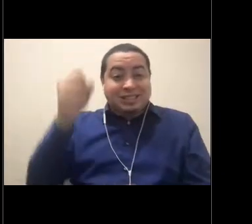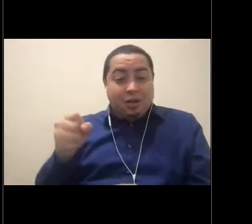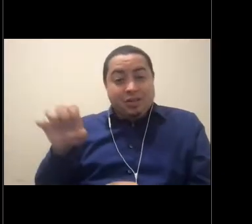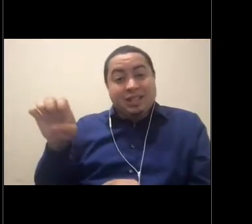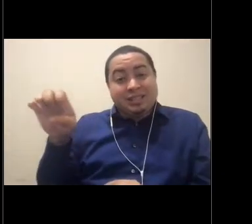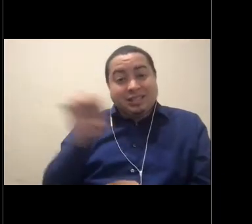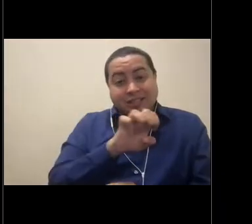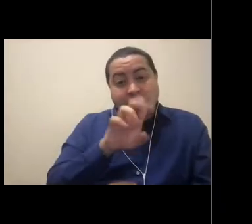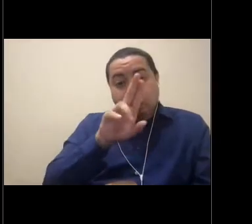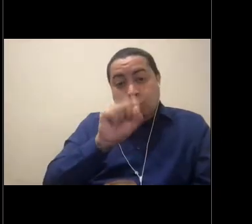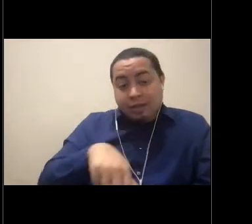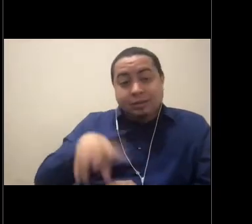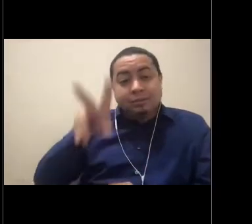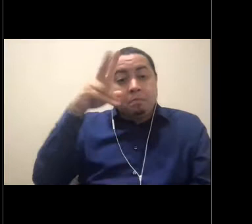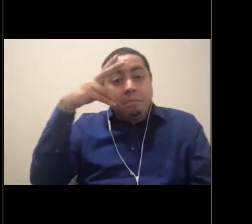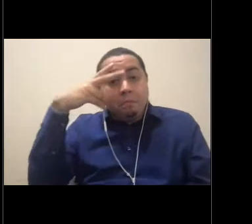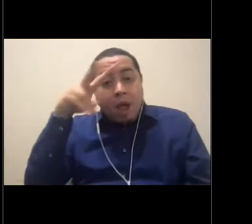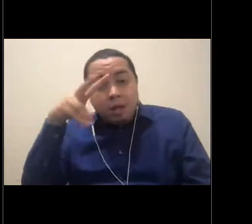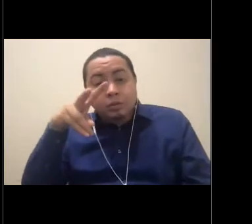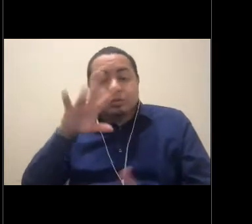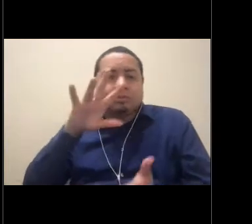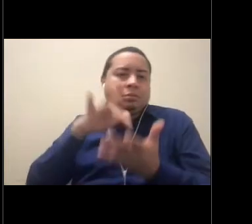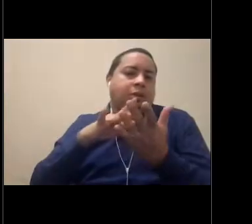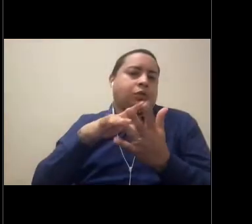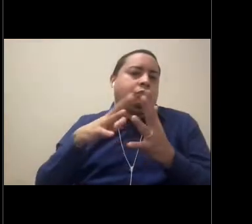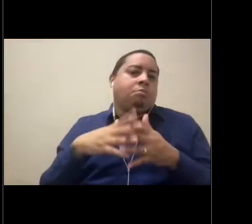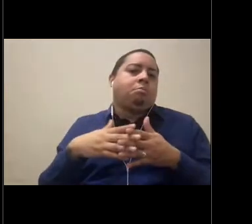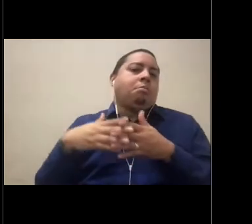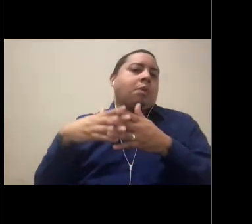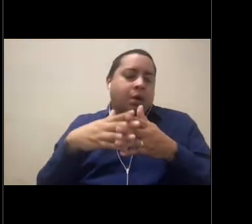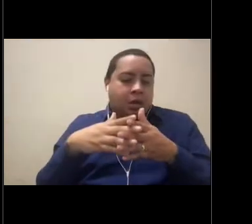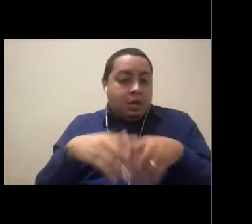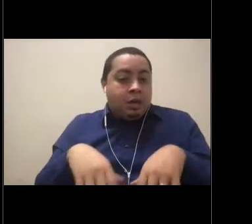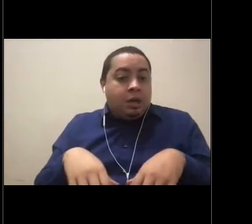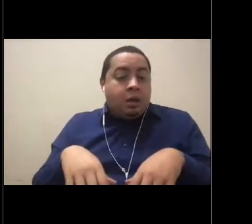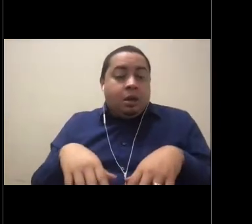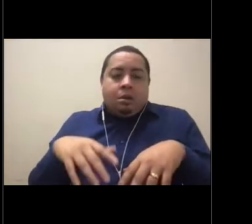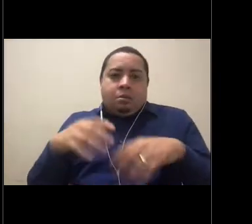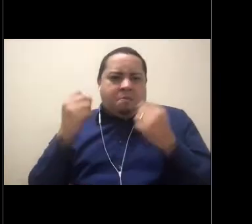and in central America. So its hundreds at a time. And so if you were on one of these planes